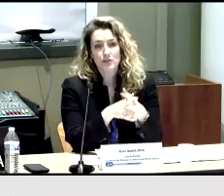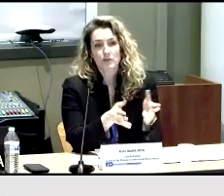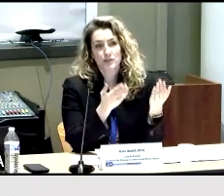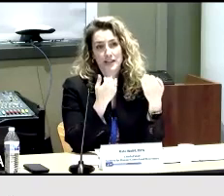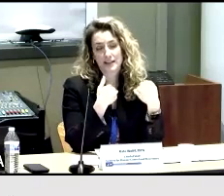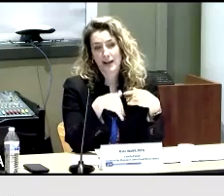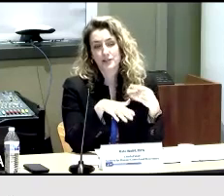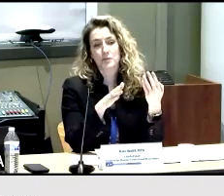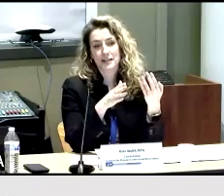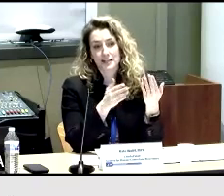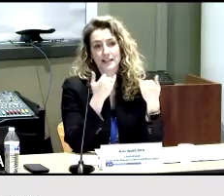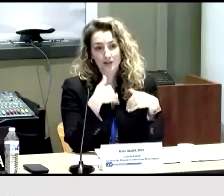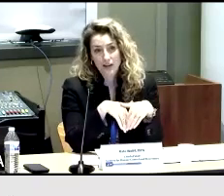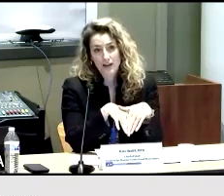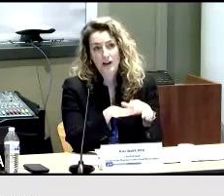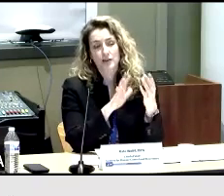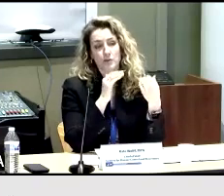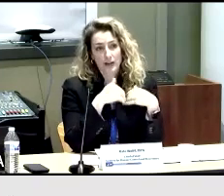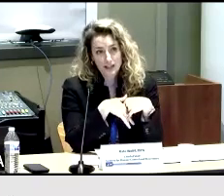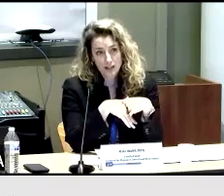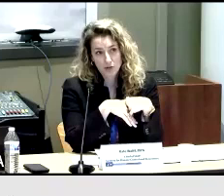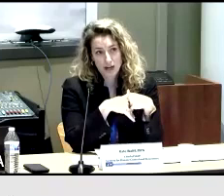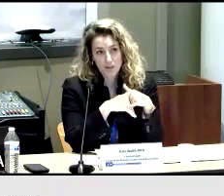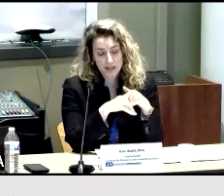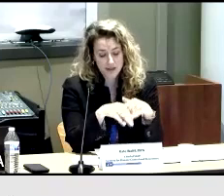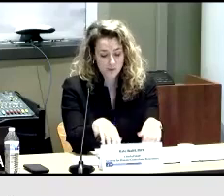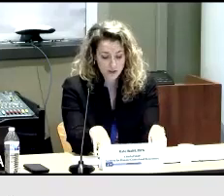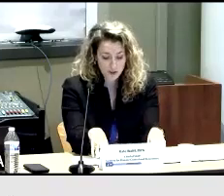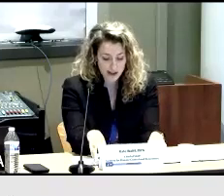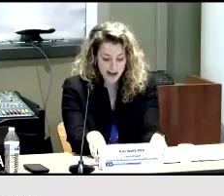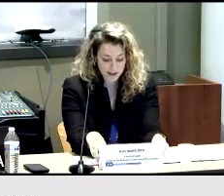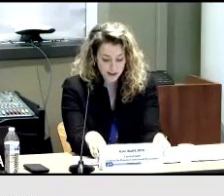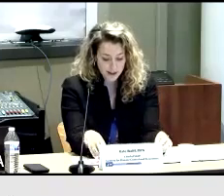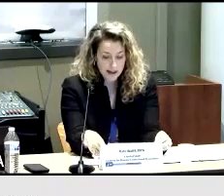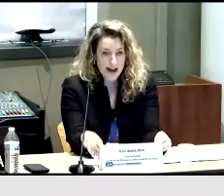So if there's anything else that we need to iterate on or continue to update, that we do that.